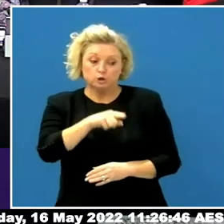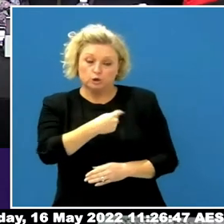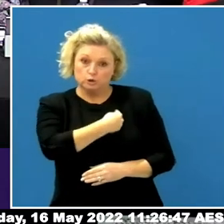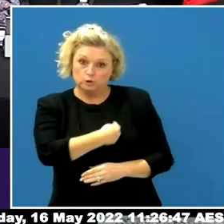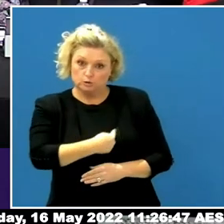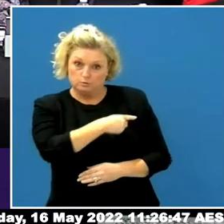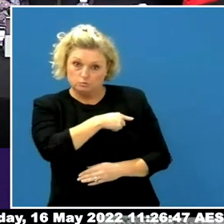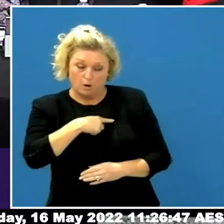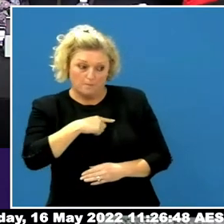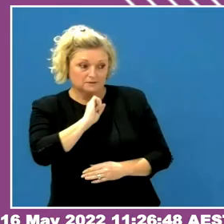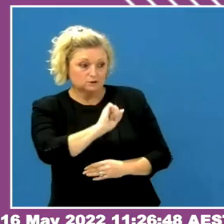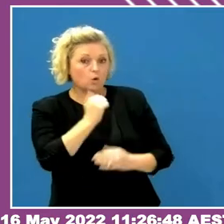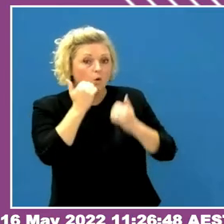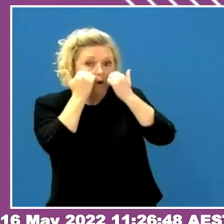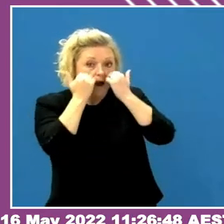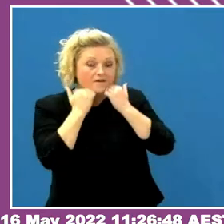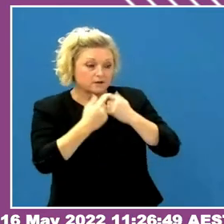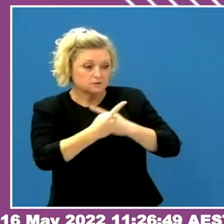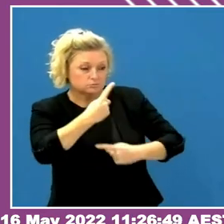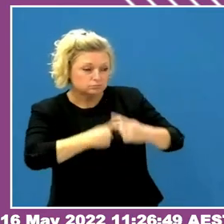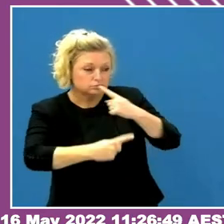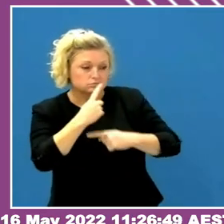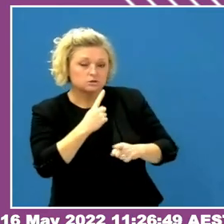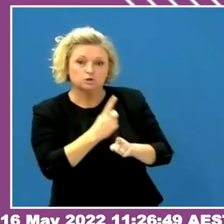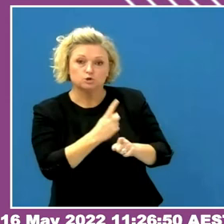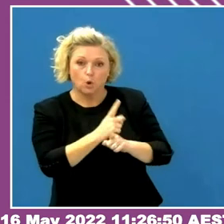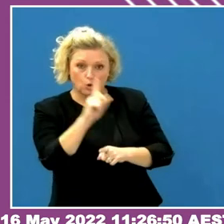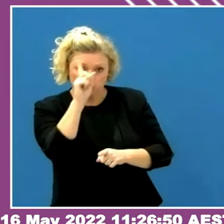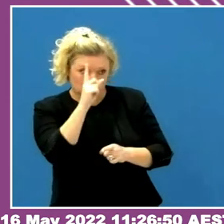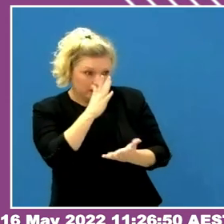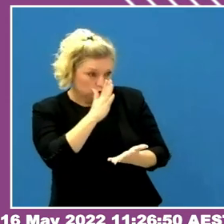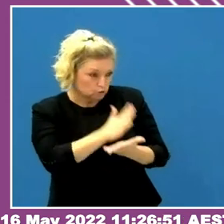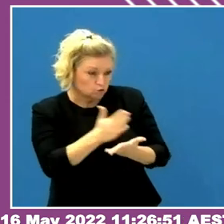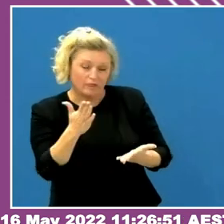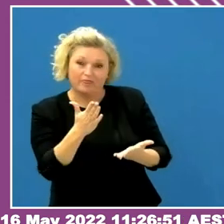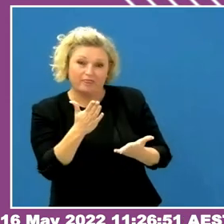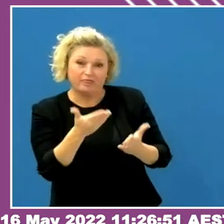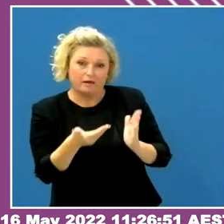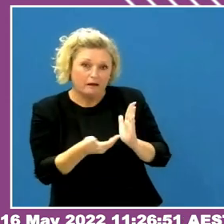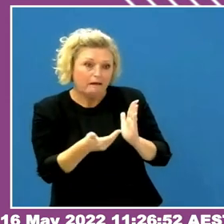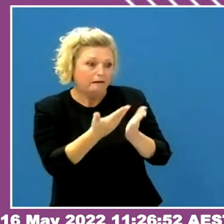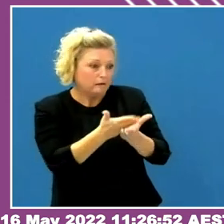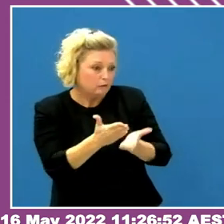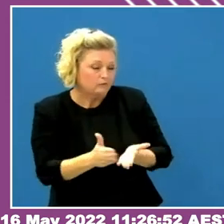Thank you. CHAIR: Thank you, Sally, very much.